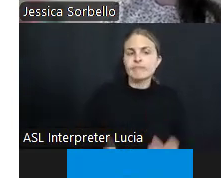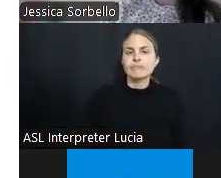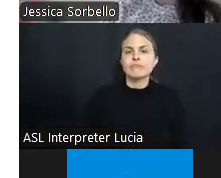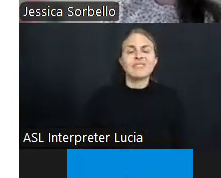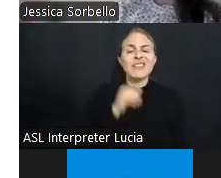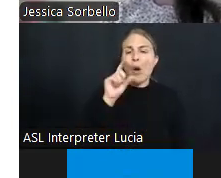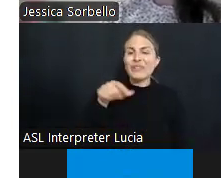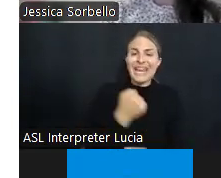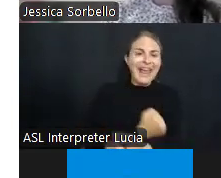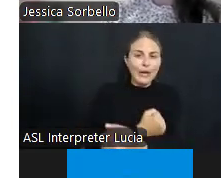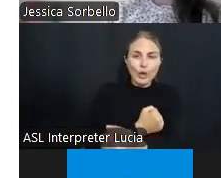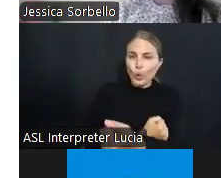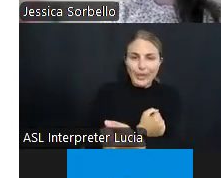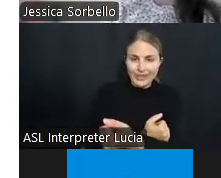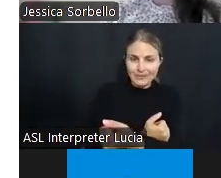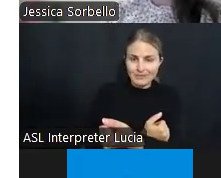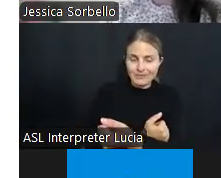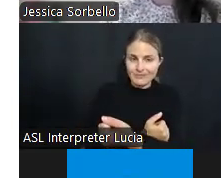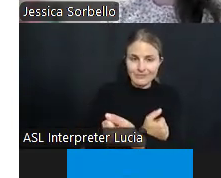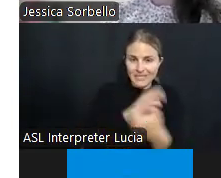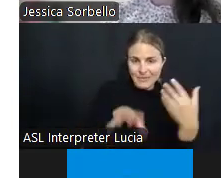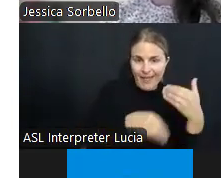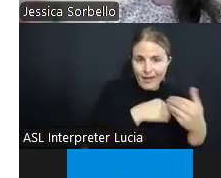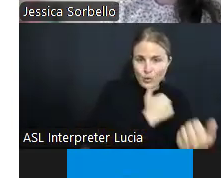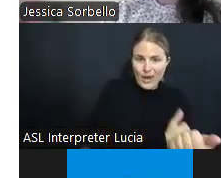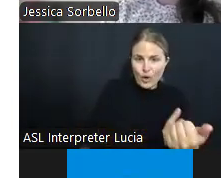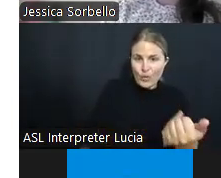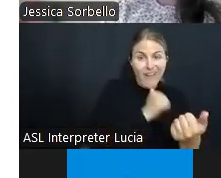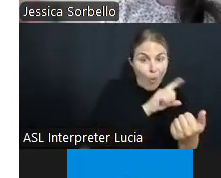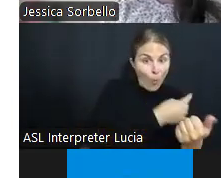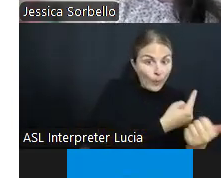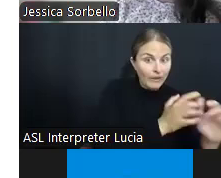important. Because for a very long time, overdose was